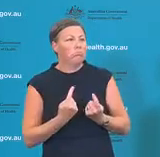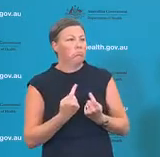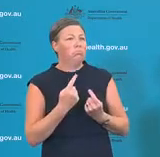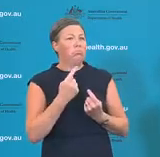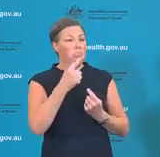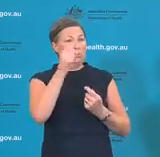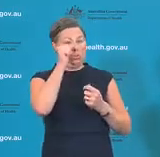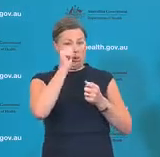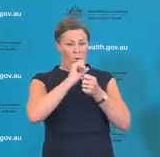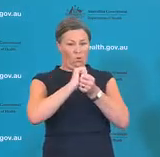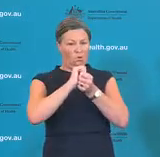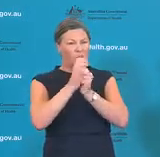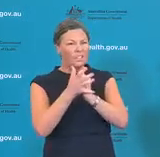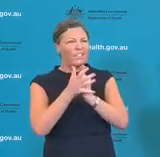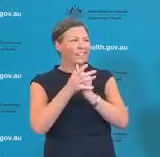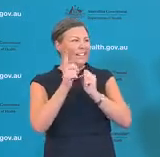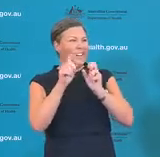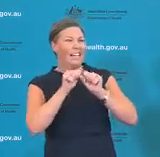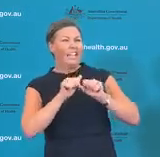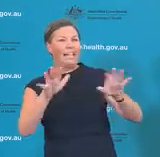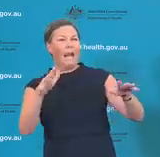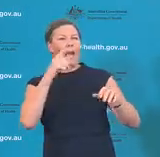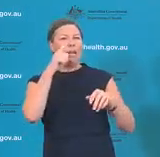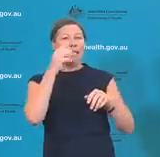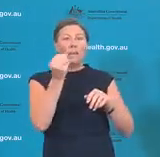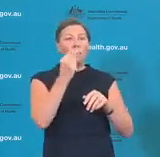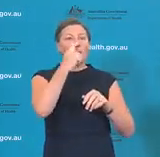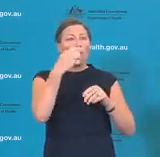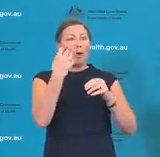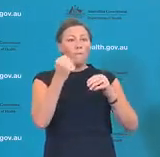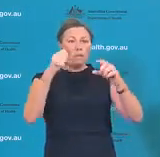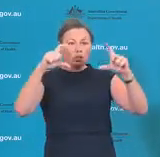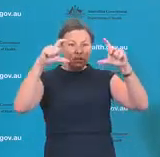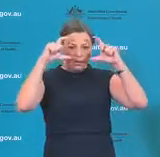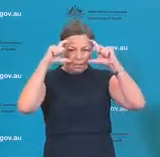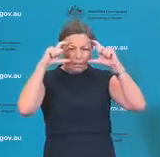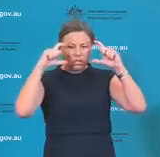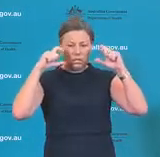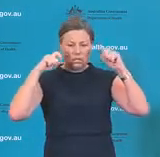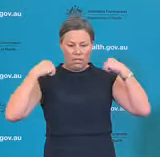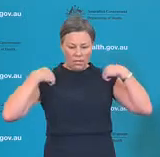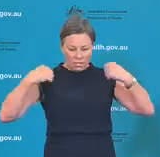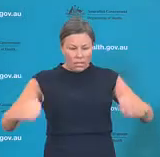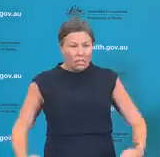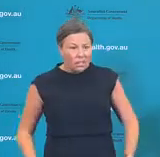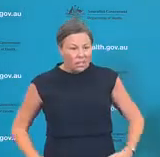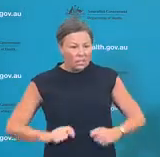visually there's the goggles, gowns, gloves and masks so all of those are